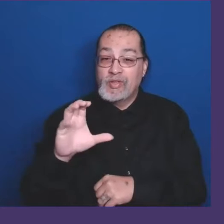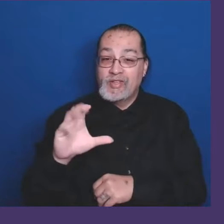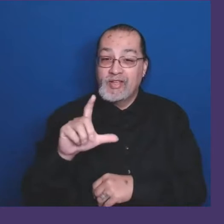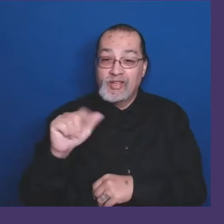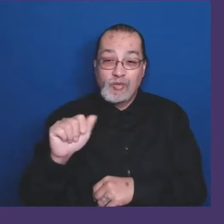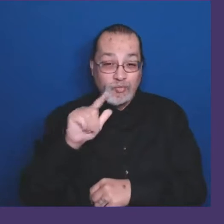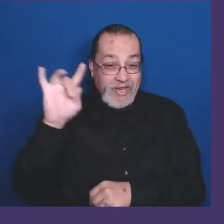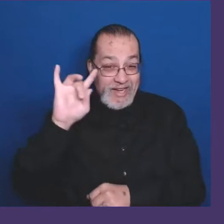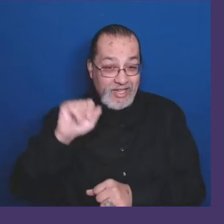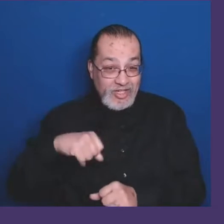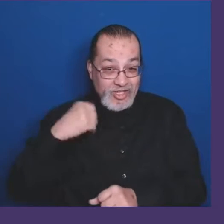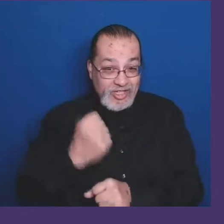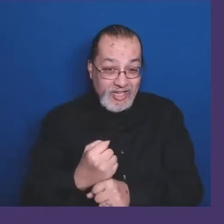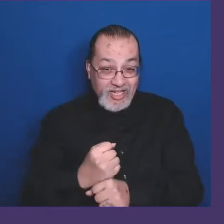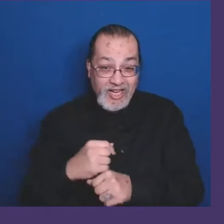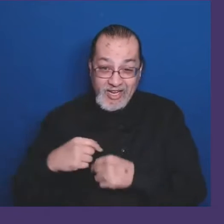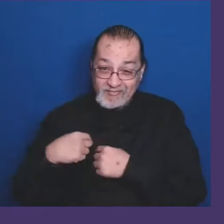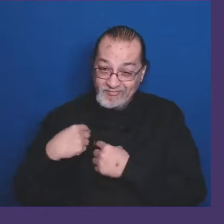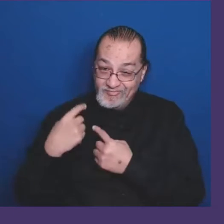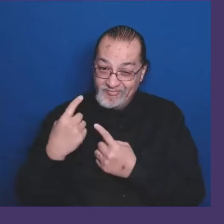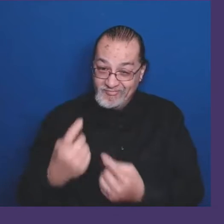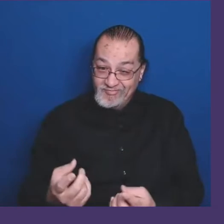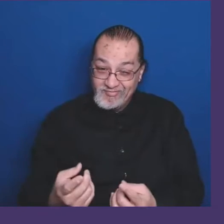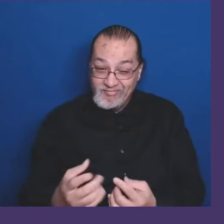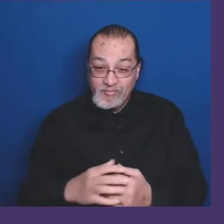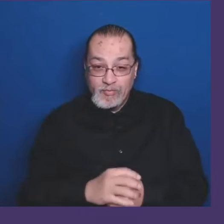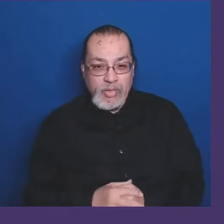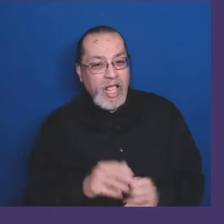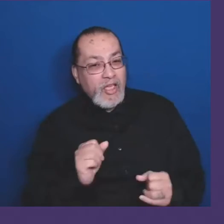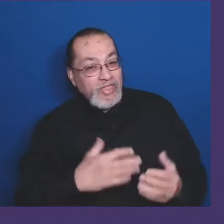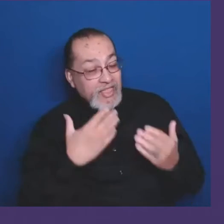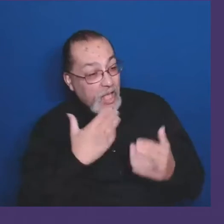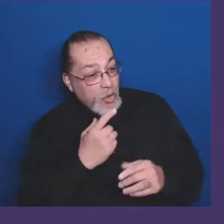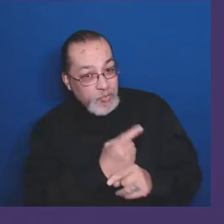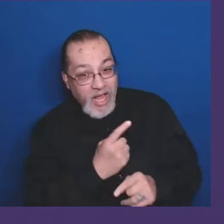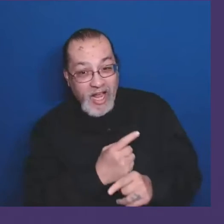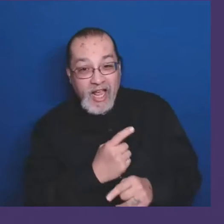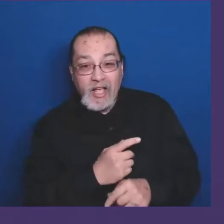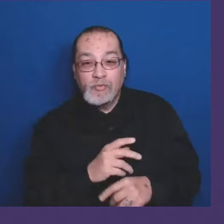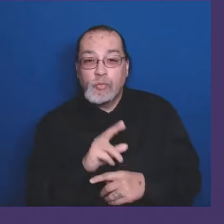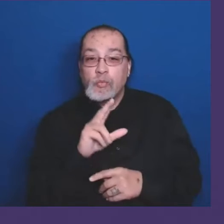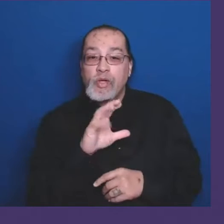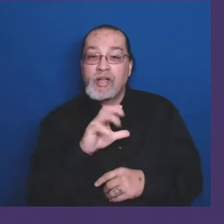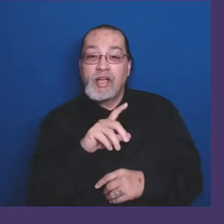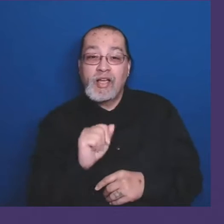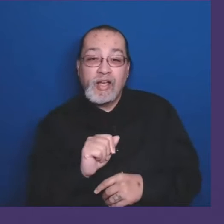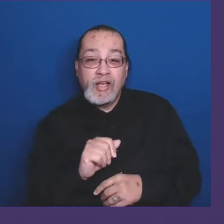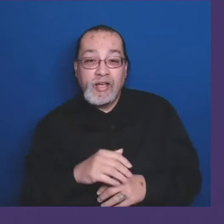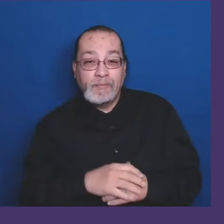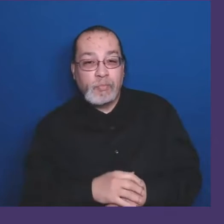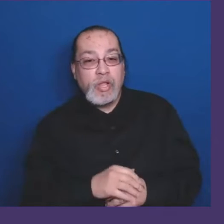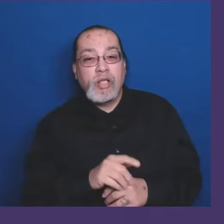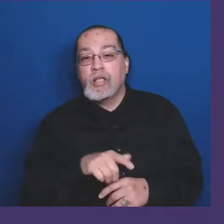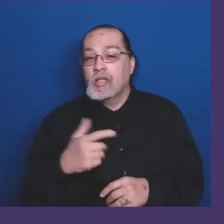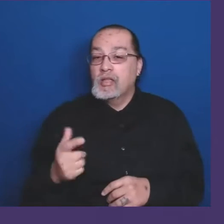Tanya, what do you do? Tanya Harris: Hi, my name is Tanya Harris. I work at Microsoft for 10 years